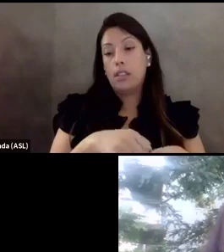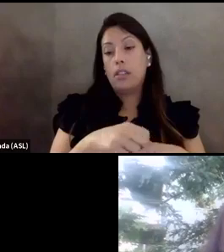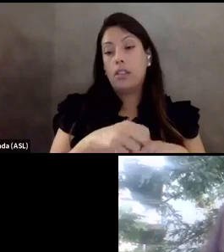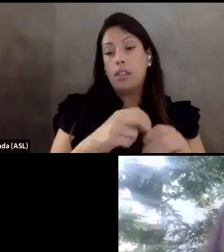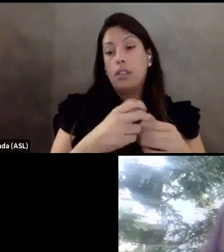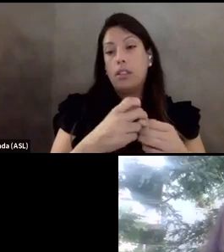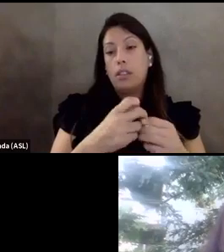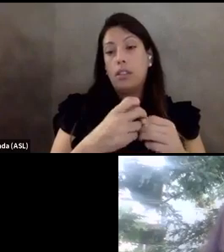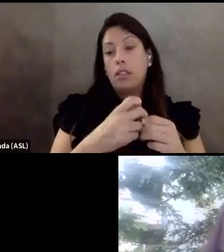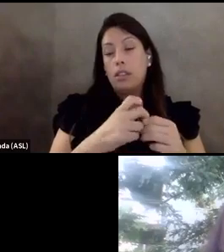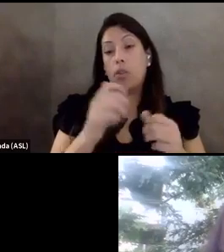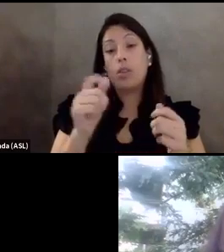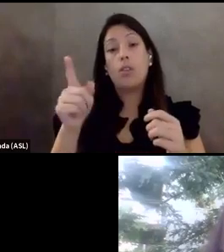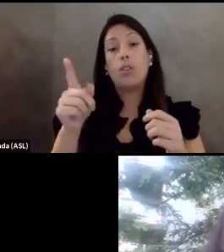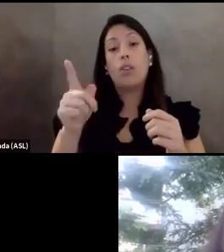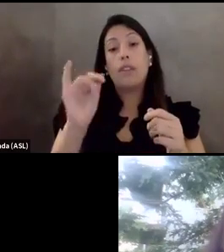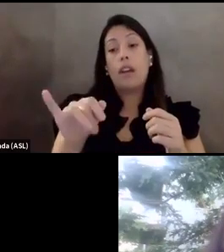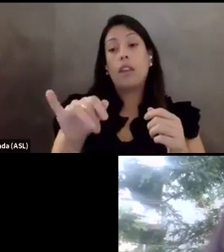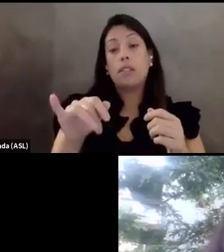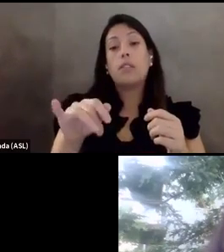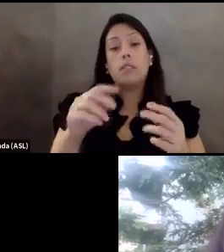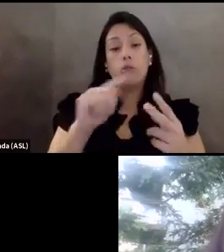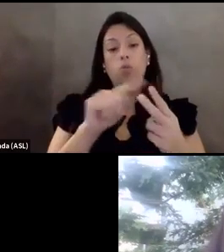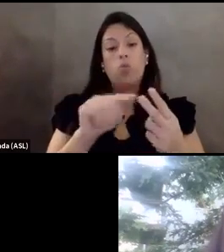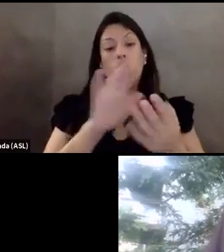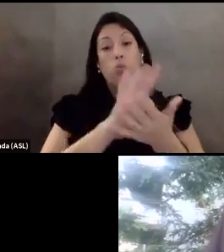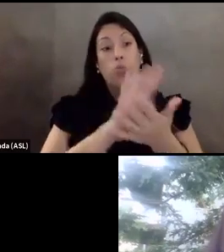state, would recommend to approve their waivers.